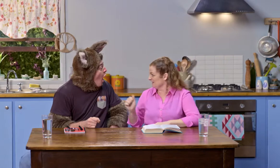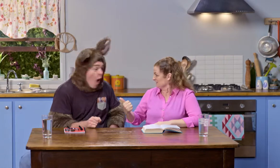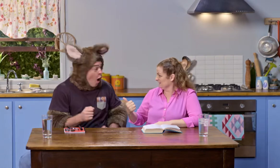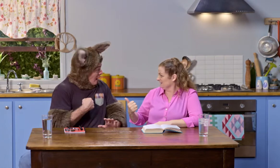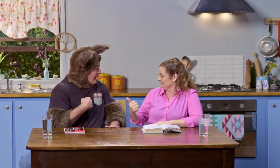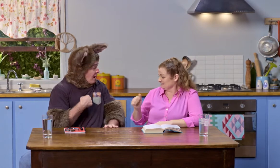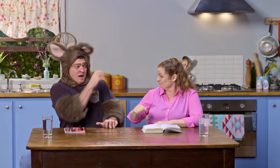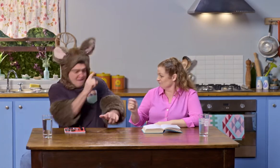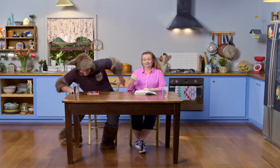Oh, OK.